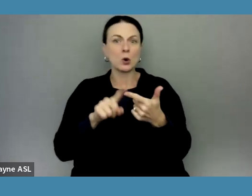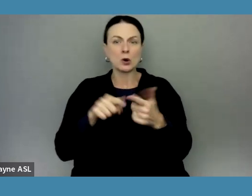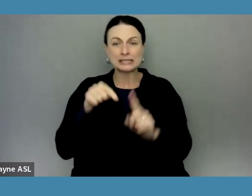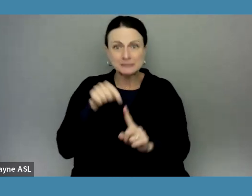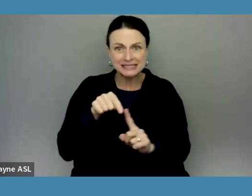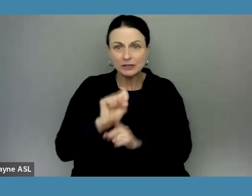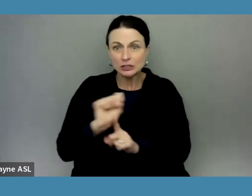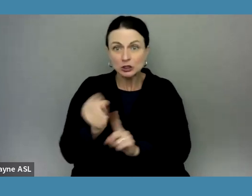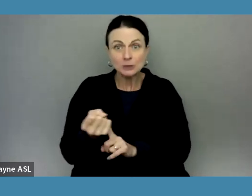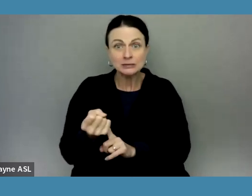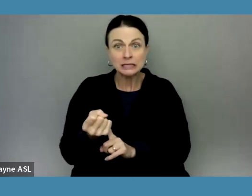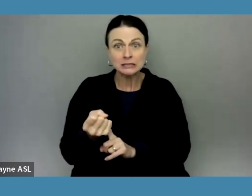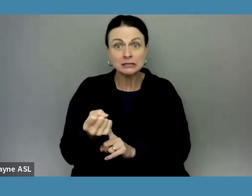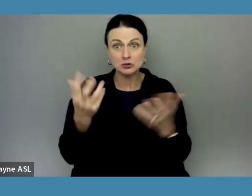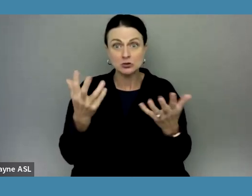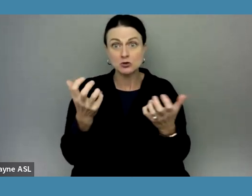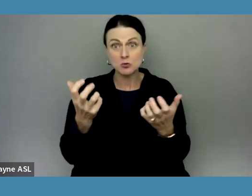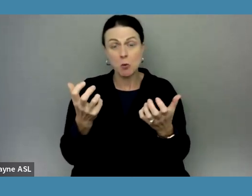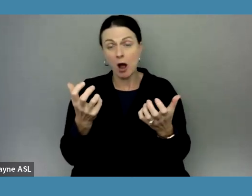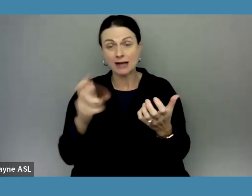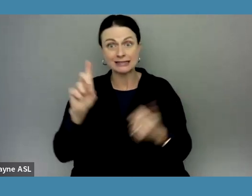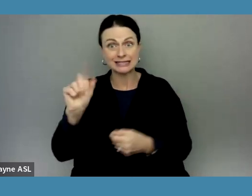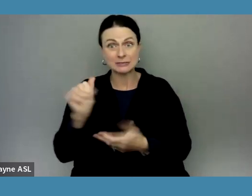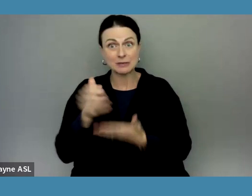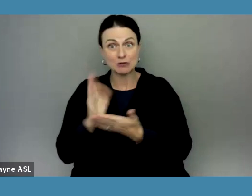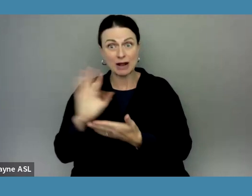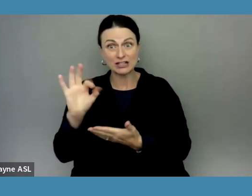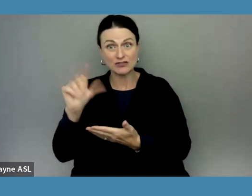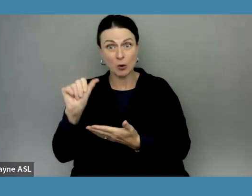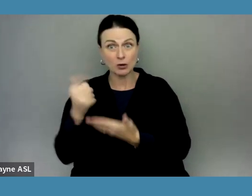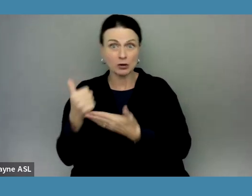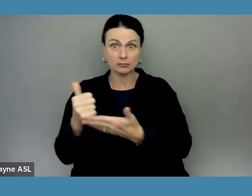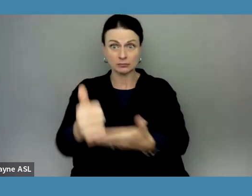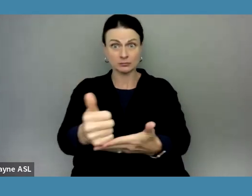that you would like Disability Rights Florida to review